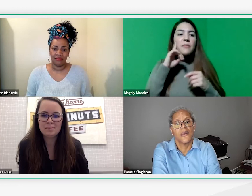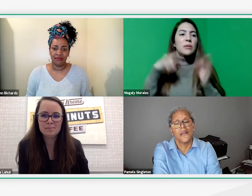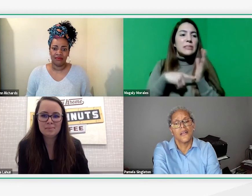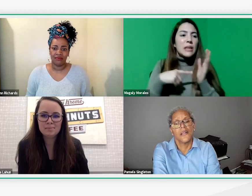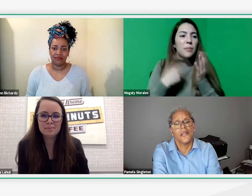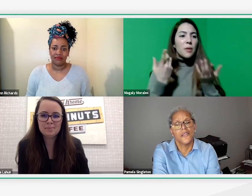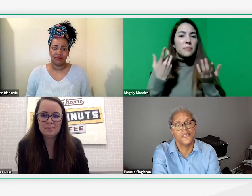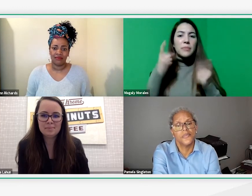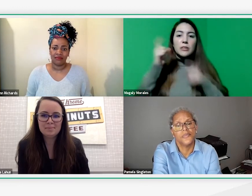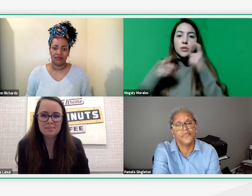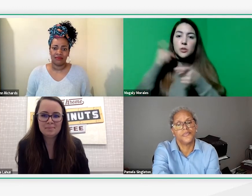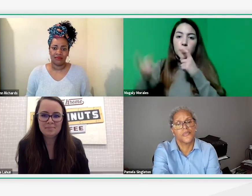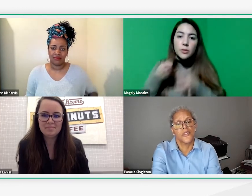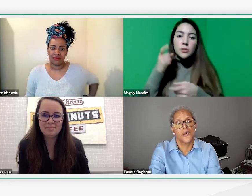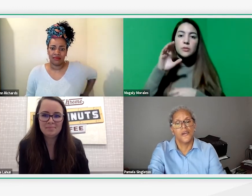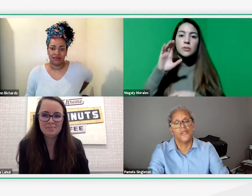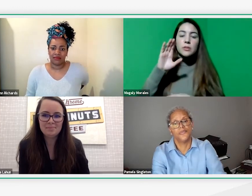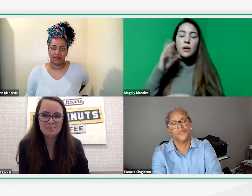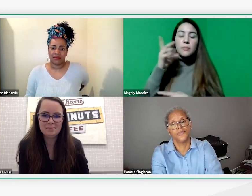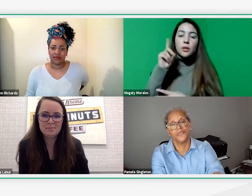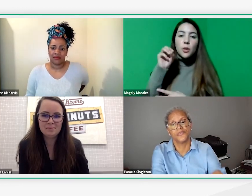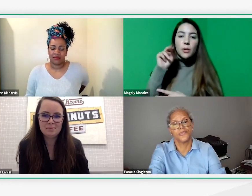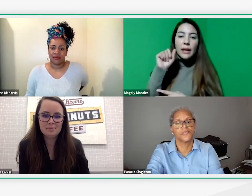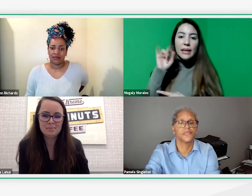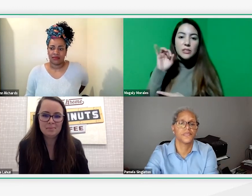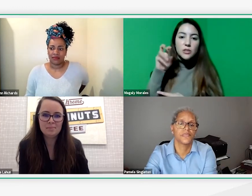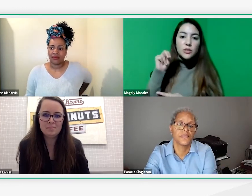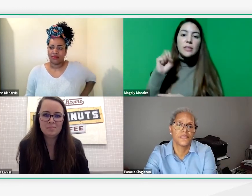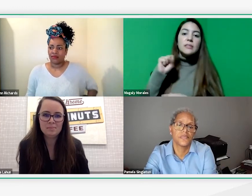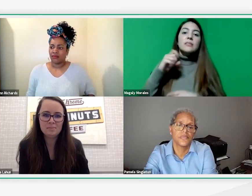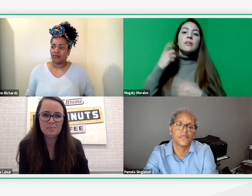Okay, so, sometimes we overlook deductions. Like charitable donations,